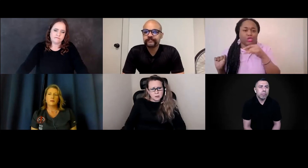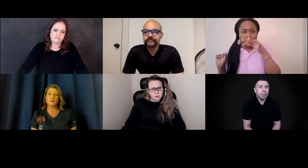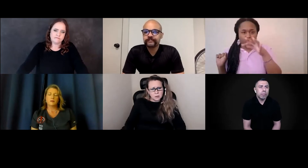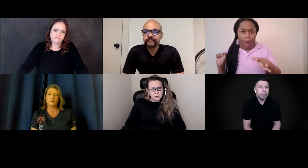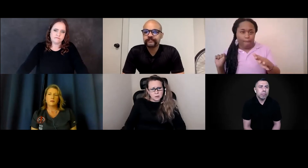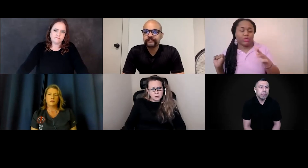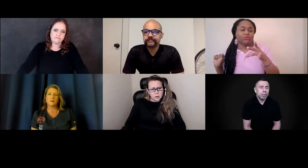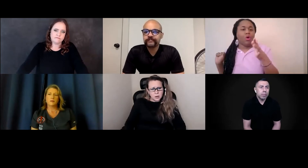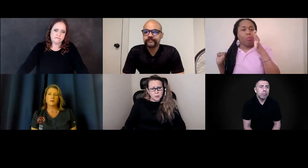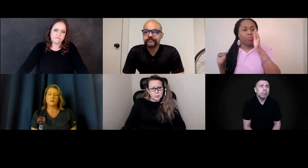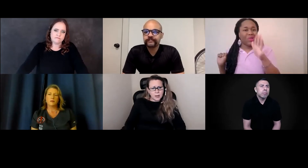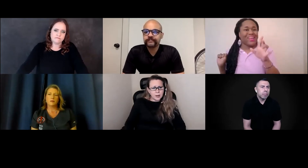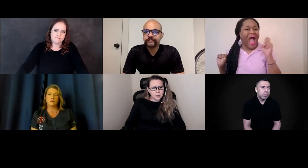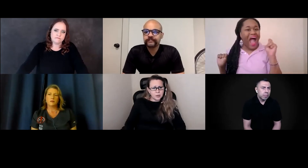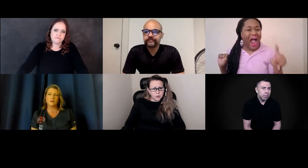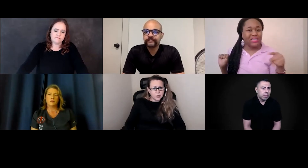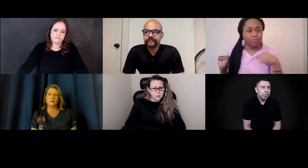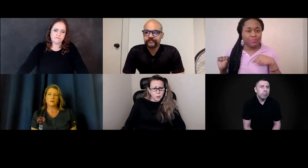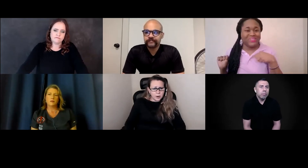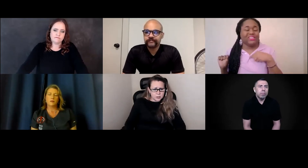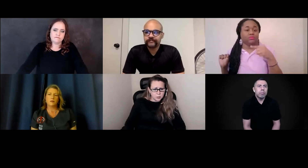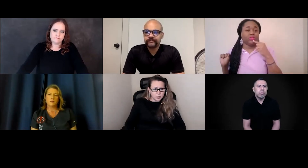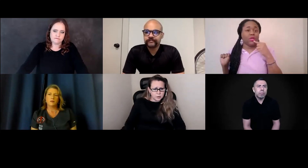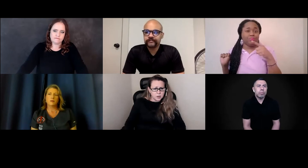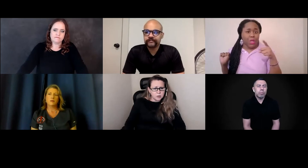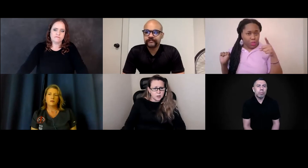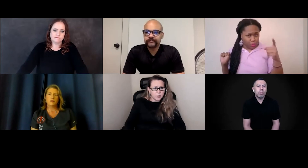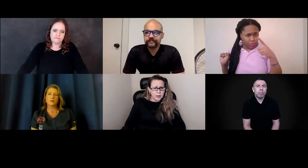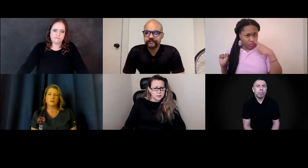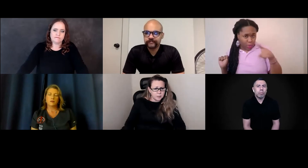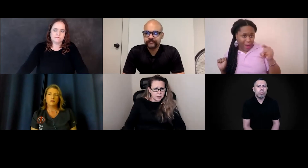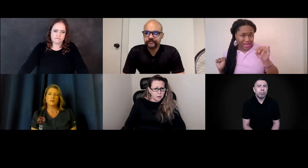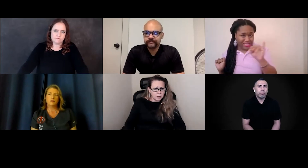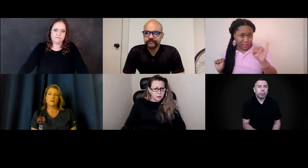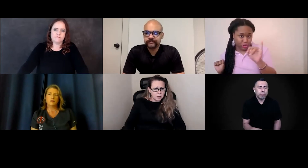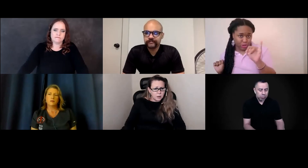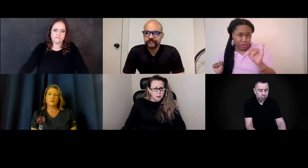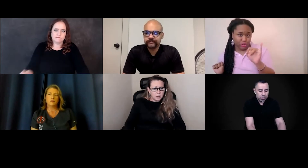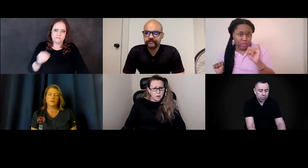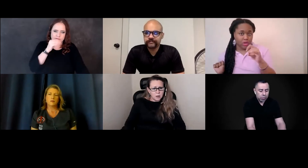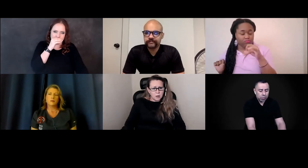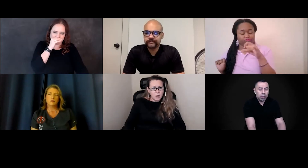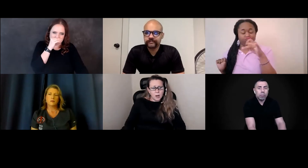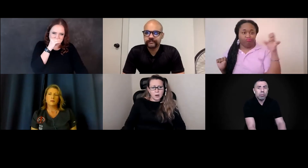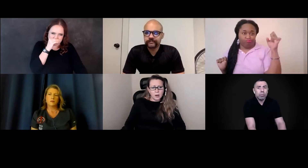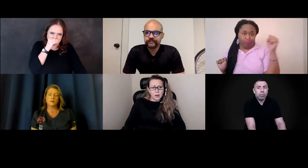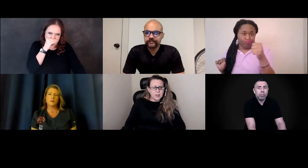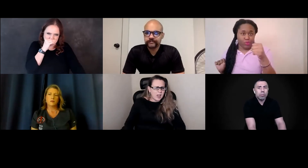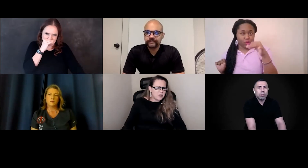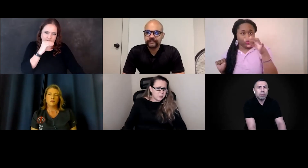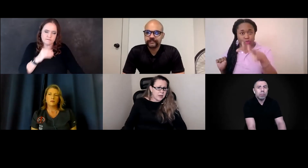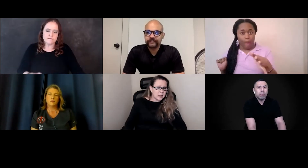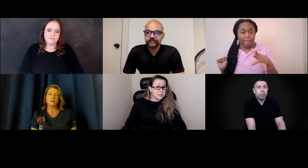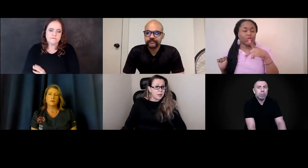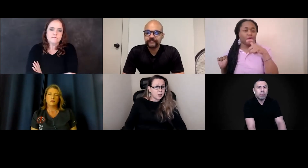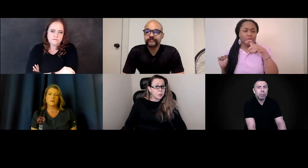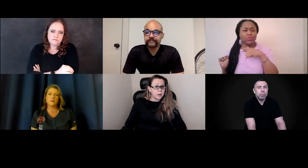And my preferred or required interpreters also ask me -- they have in the past asked